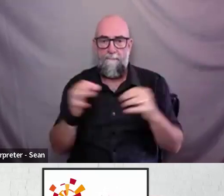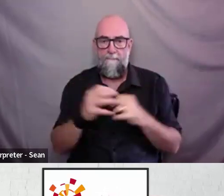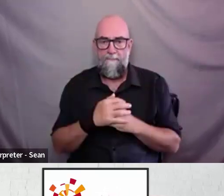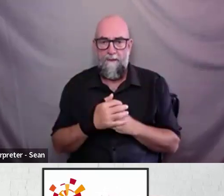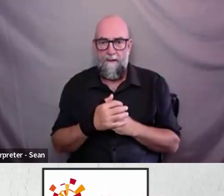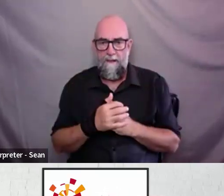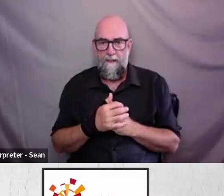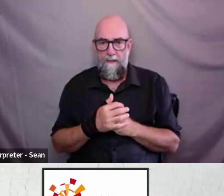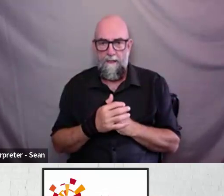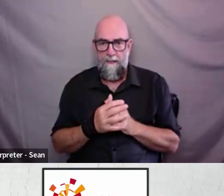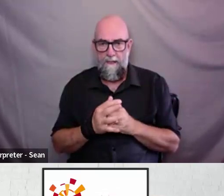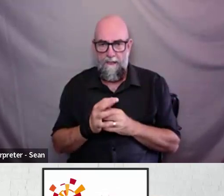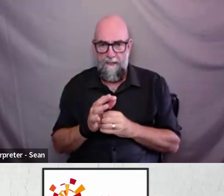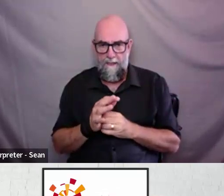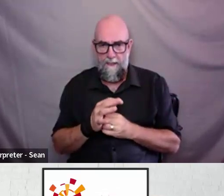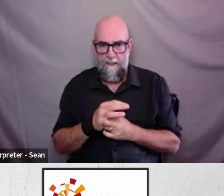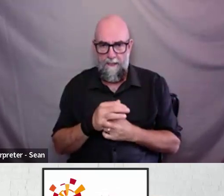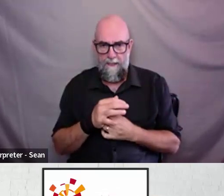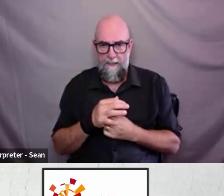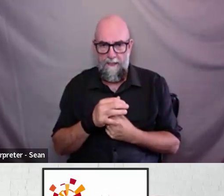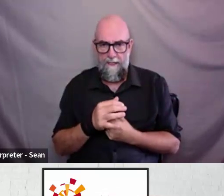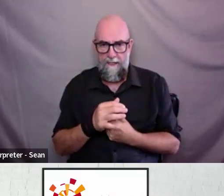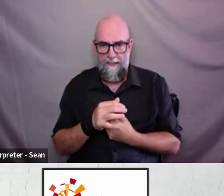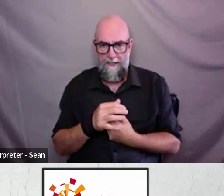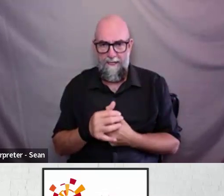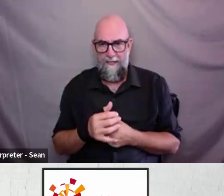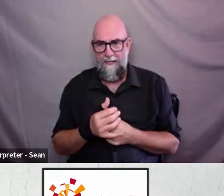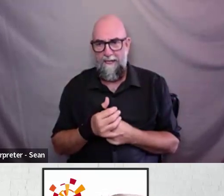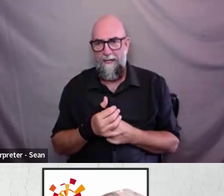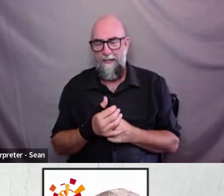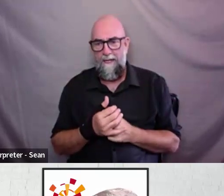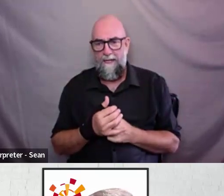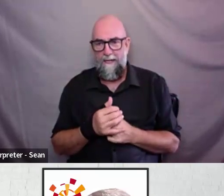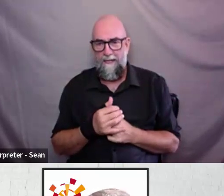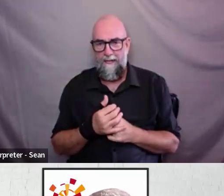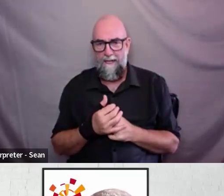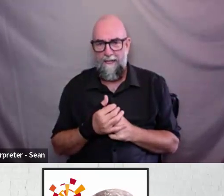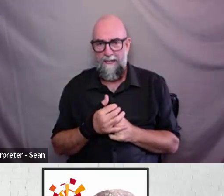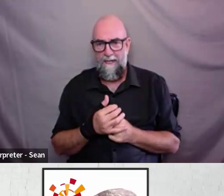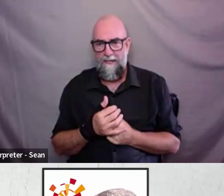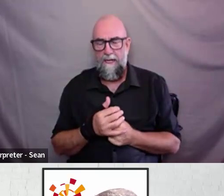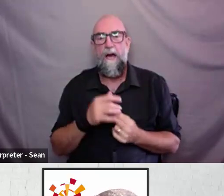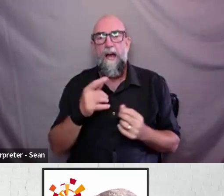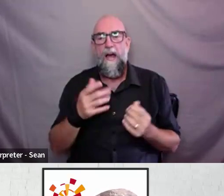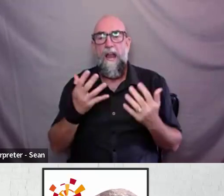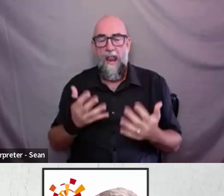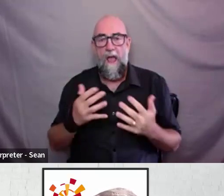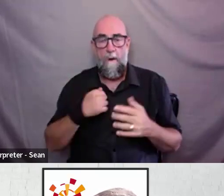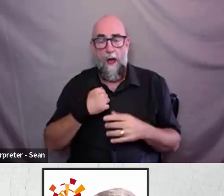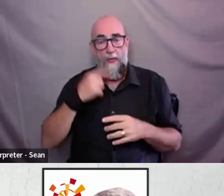conversation and I think there is so much more to talk about and some is more to unpack and you